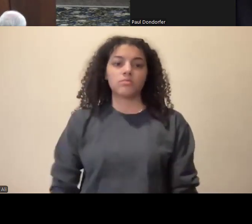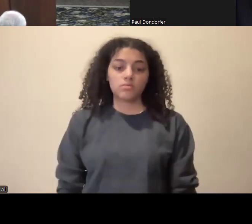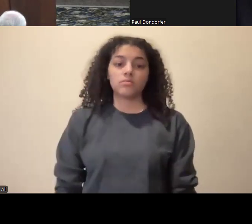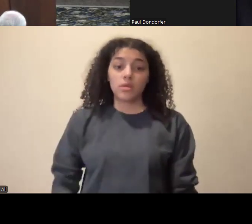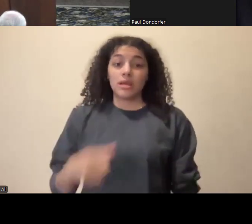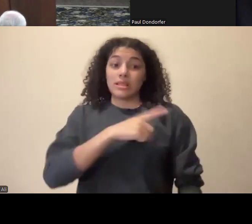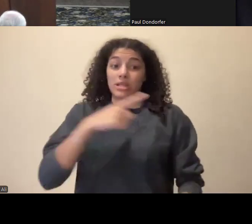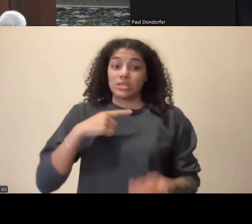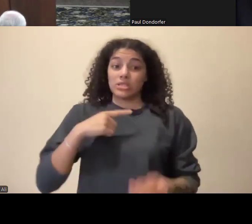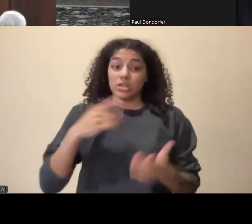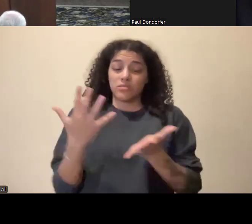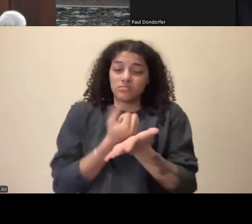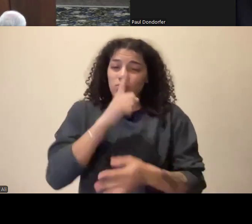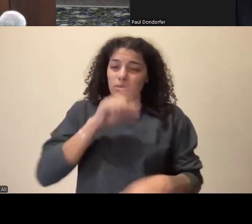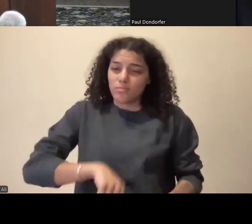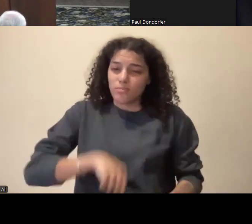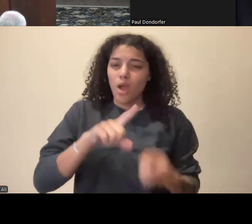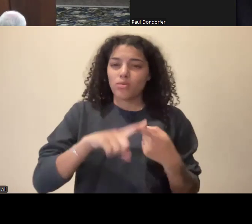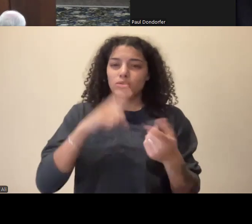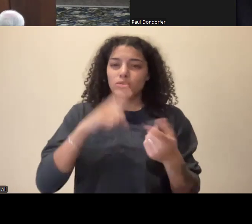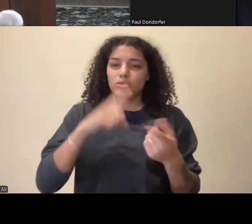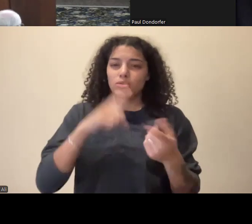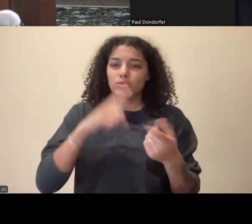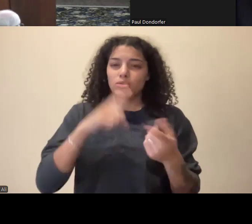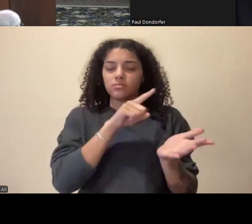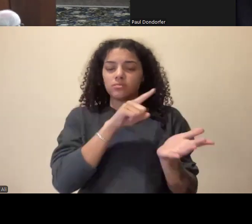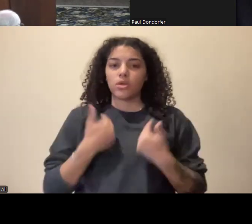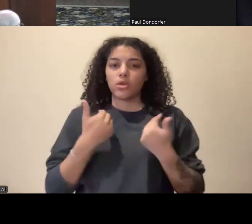the outstanding youth members of the Monroe County Environmental Management Council for